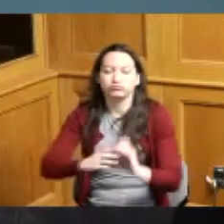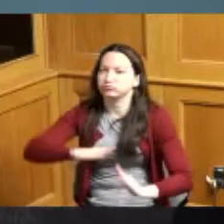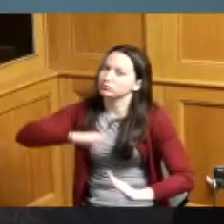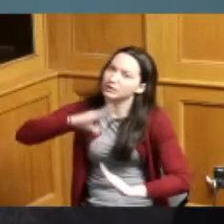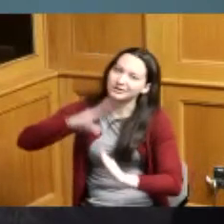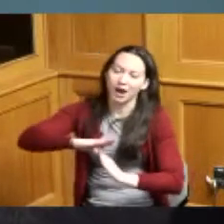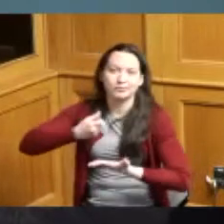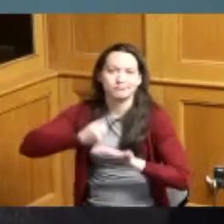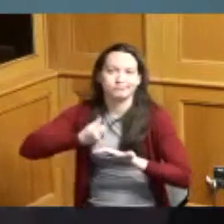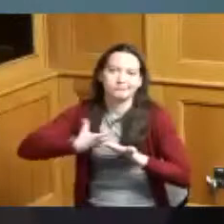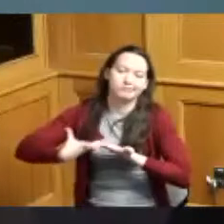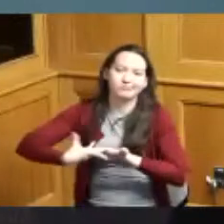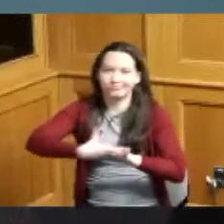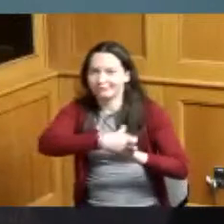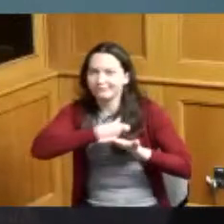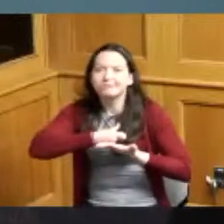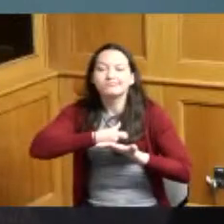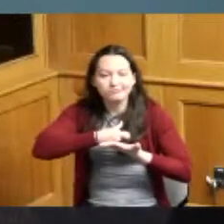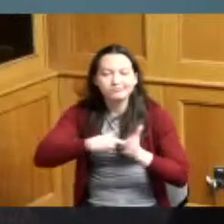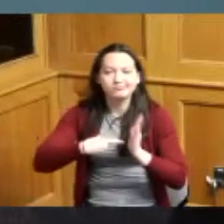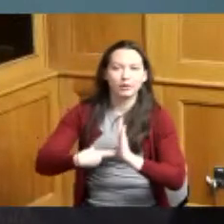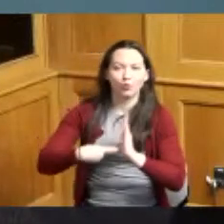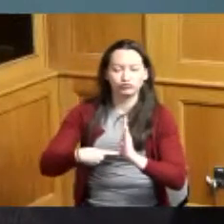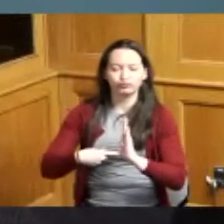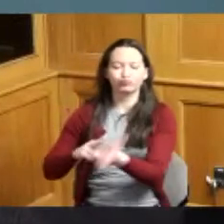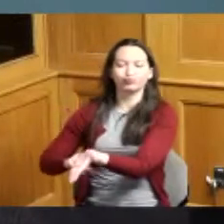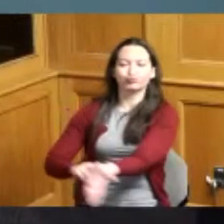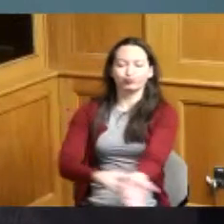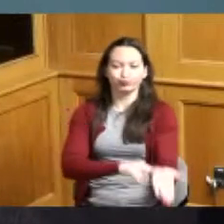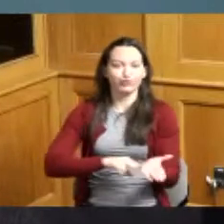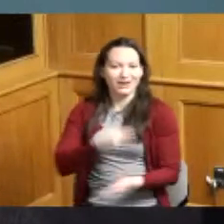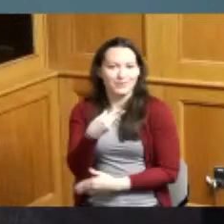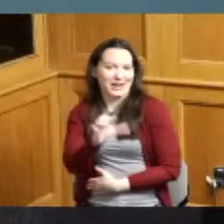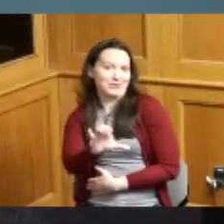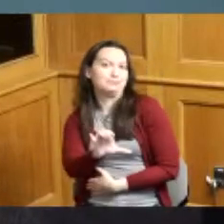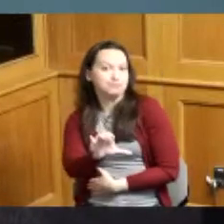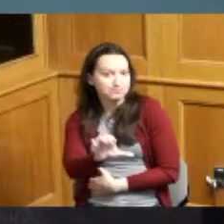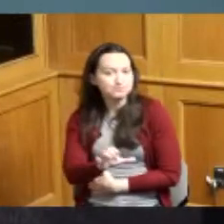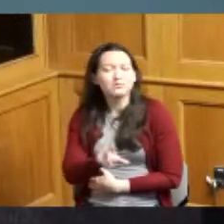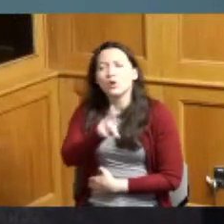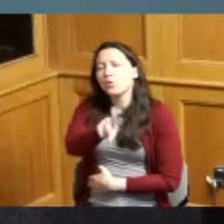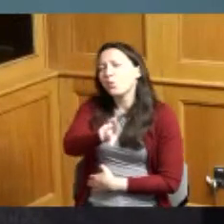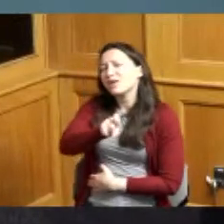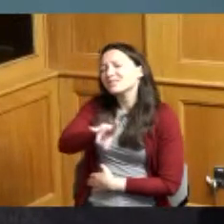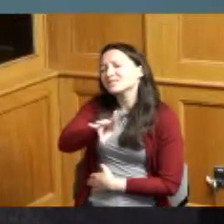economic uh indicators uh for Hamilton County bringing in 107 million dollars a